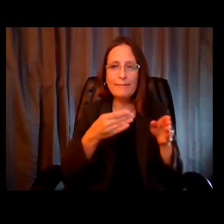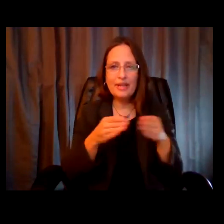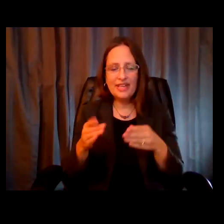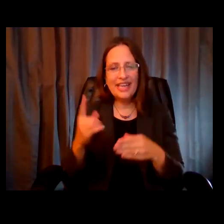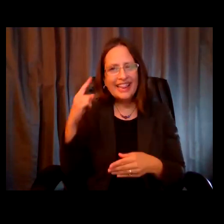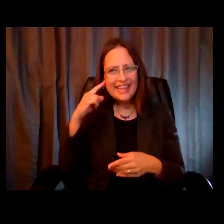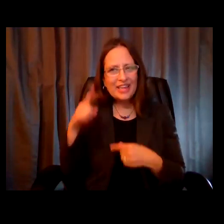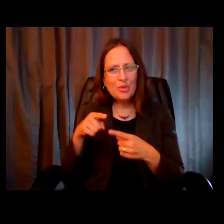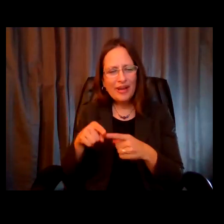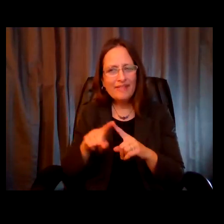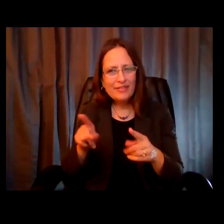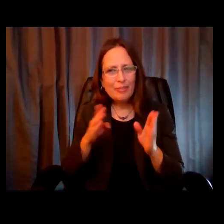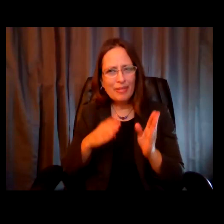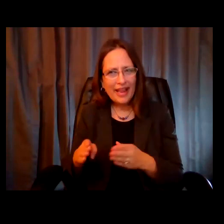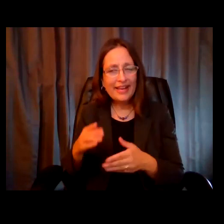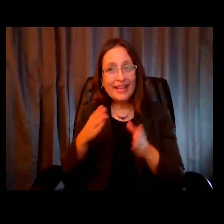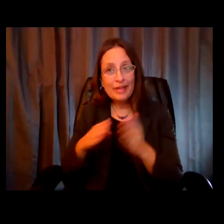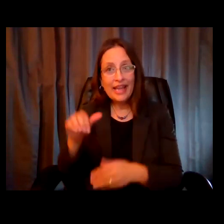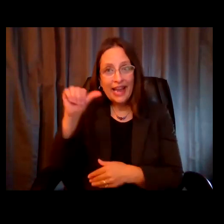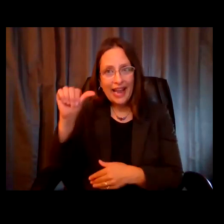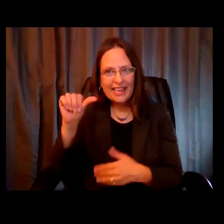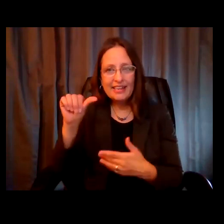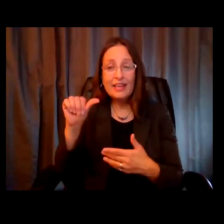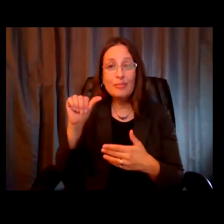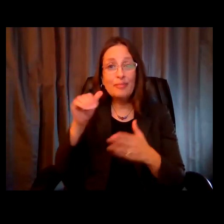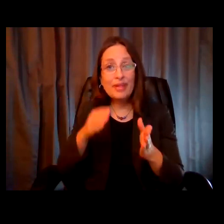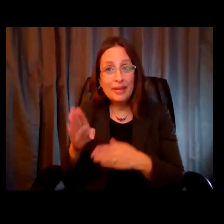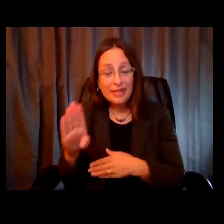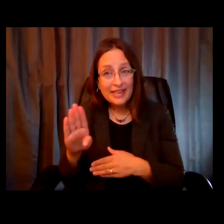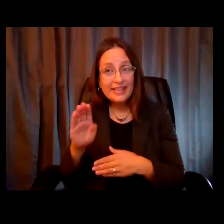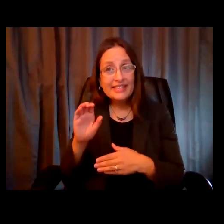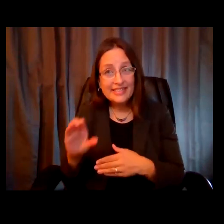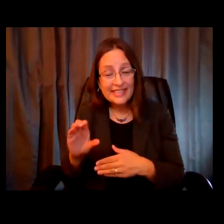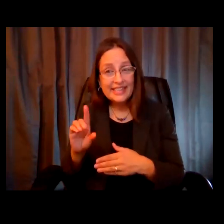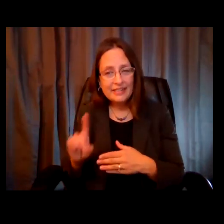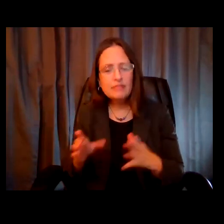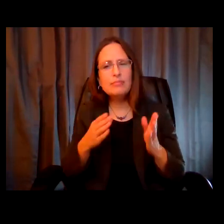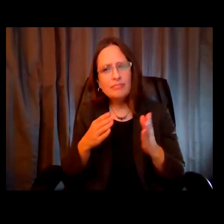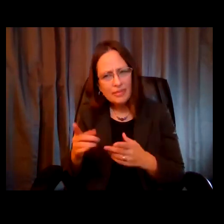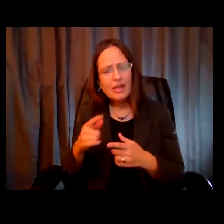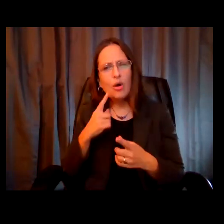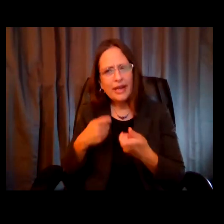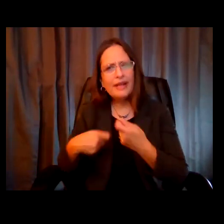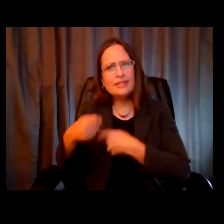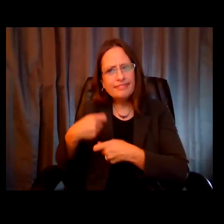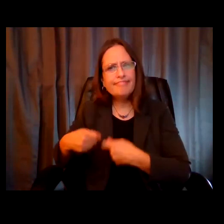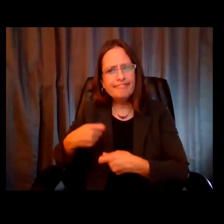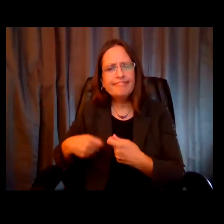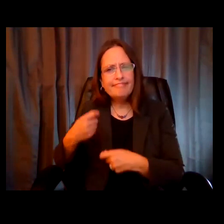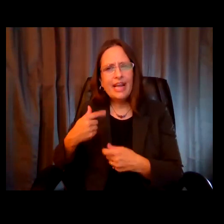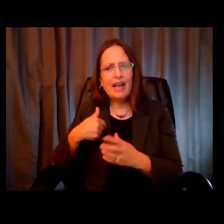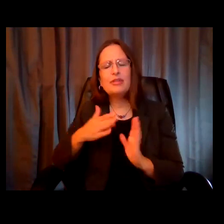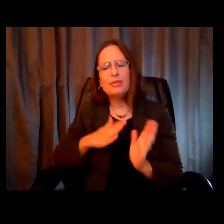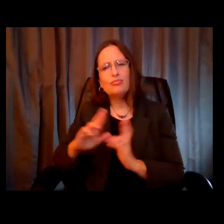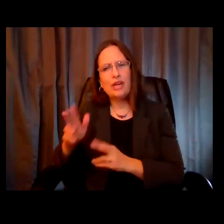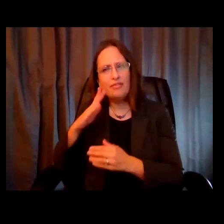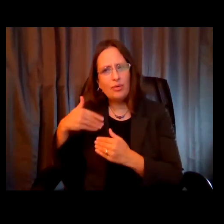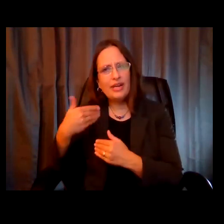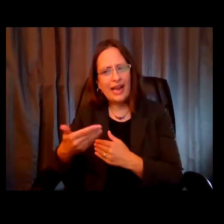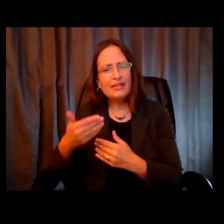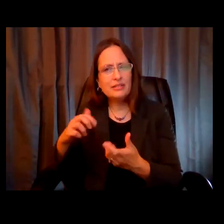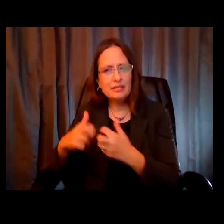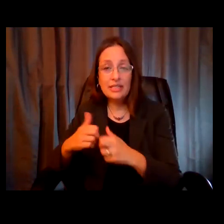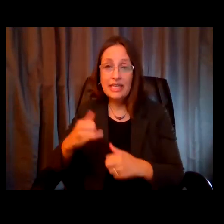tools that I'd like you to consider trying. Every visit will be a mix of these different visual